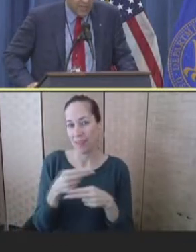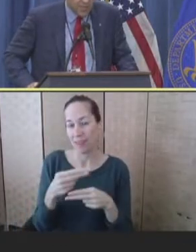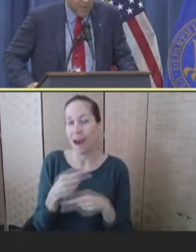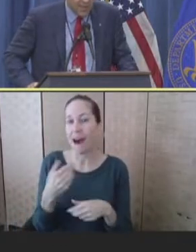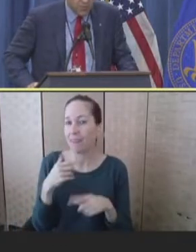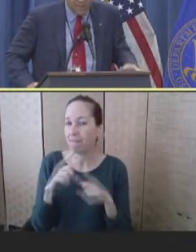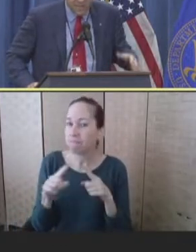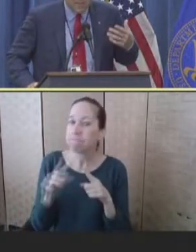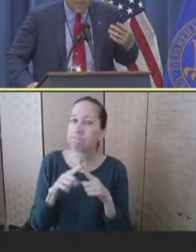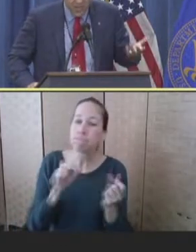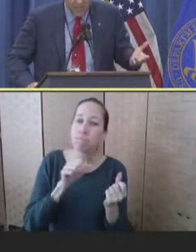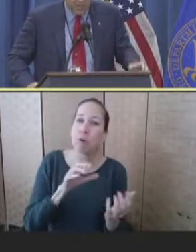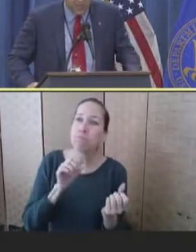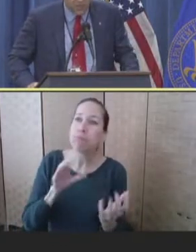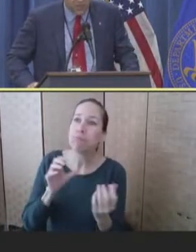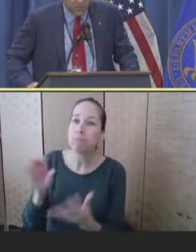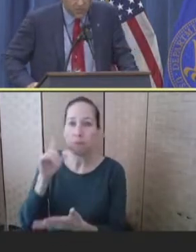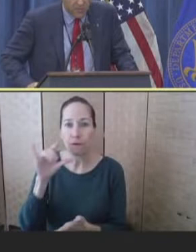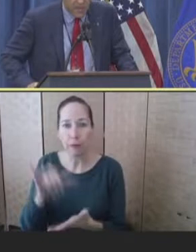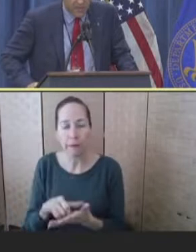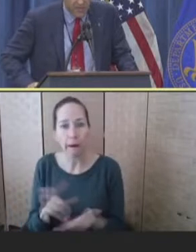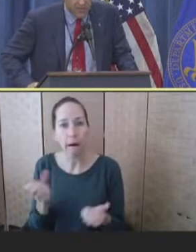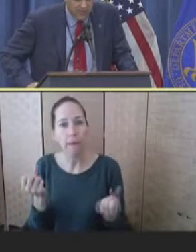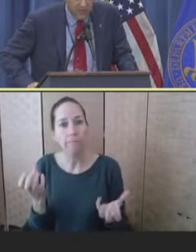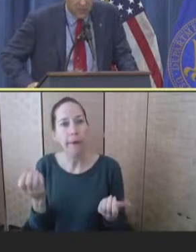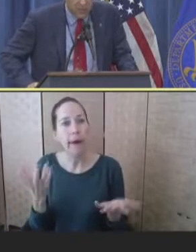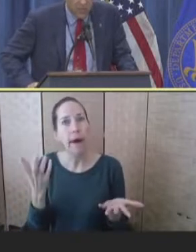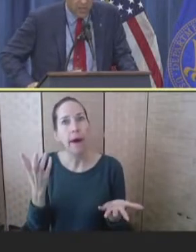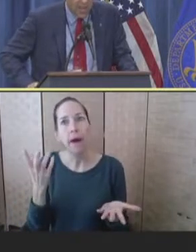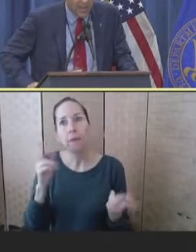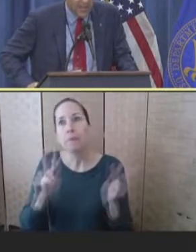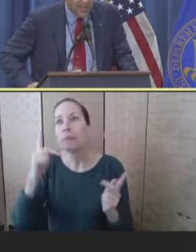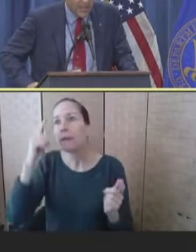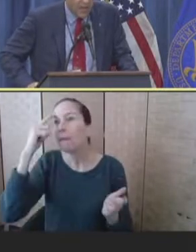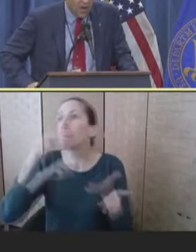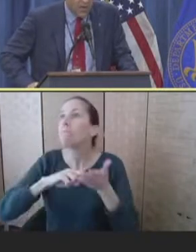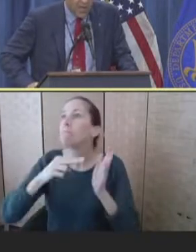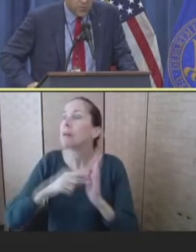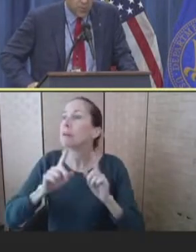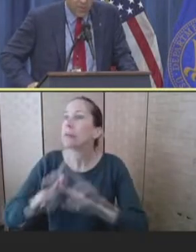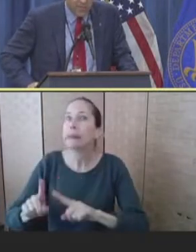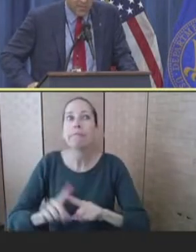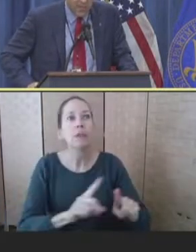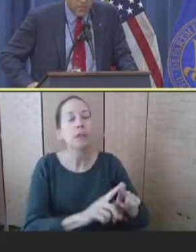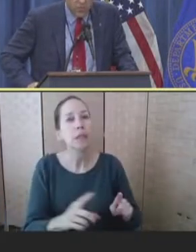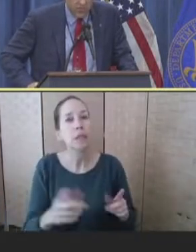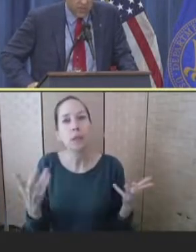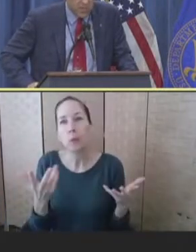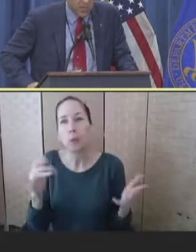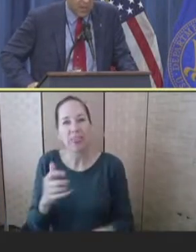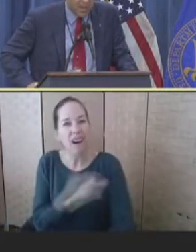many sort of definitions of what a universal vaccine for flu would look like. In our case, we want it to be as universal as possible.